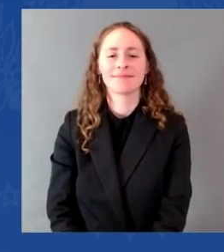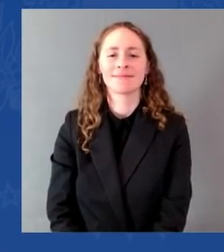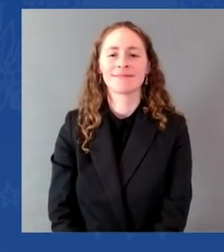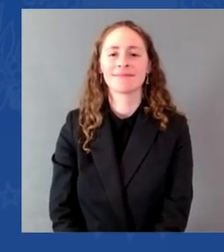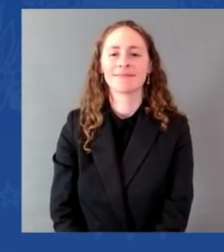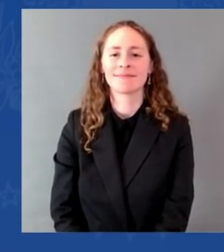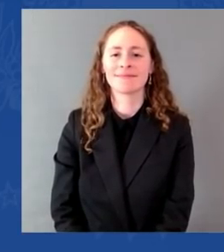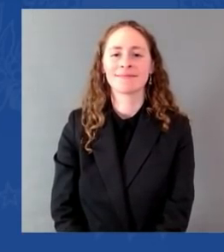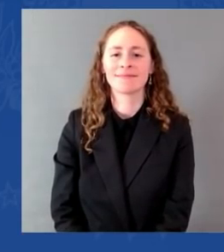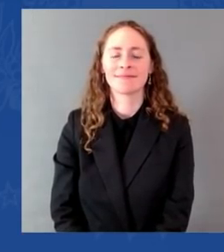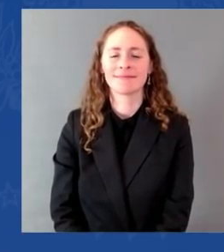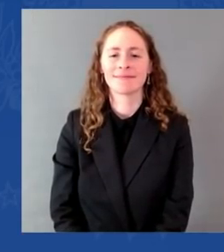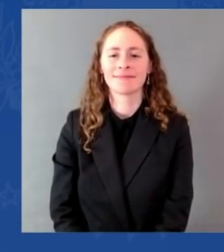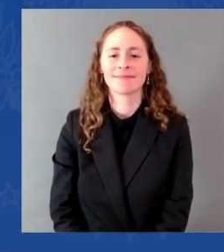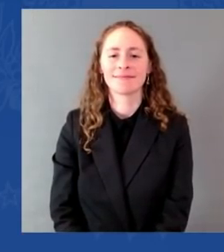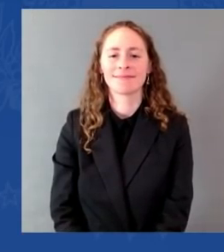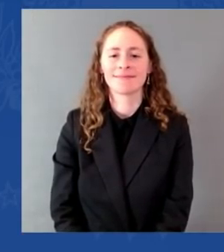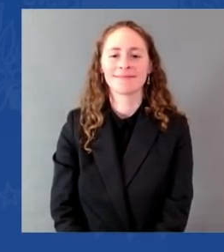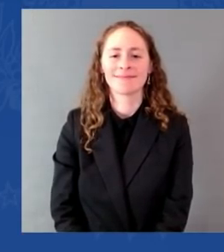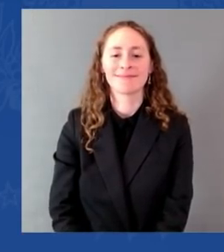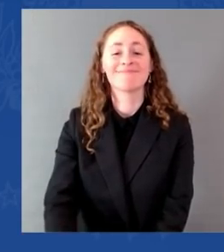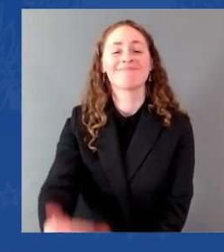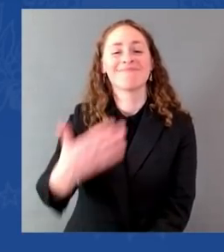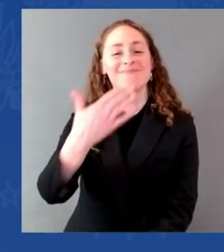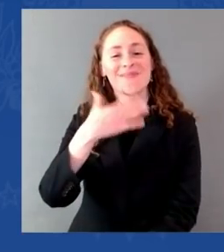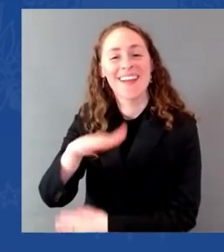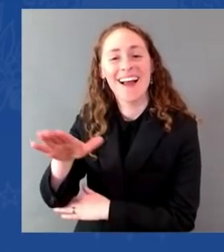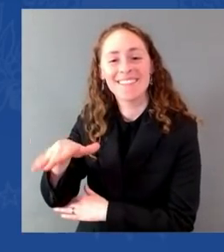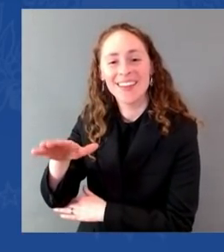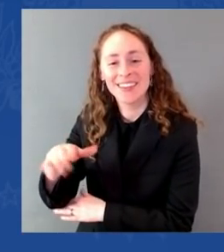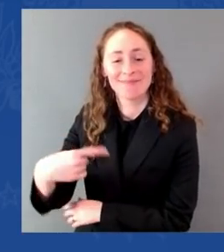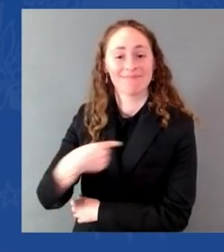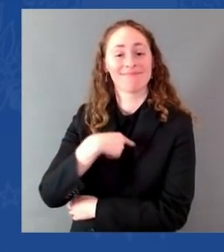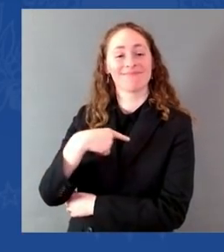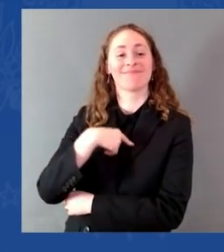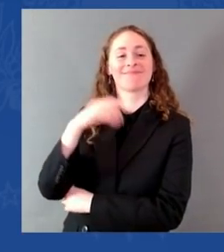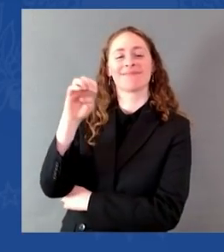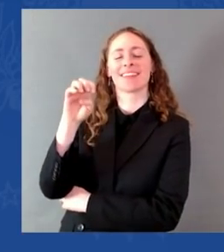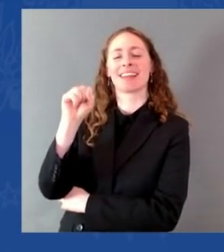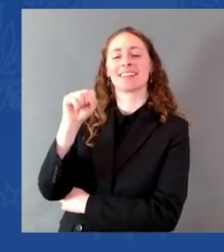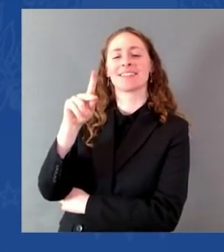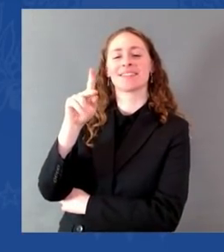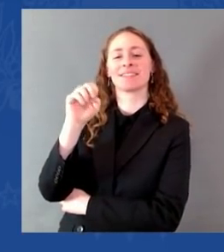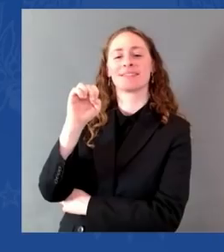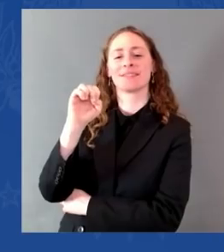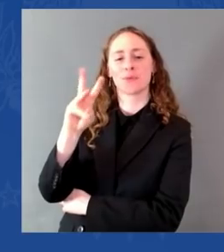Male Speaker: Good afternoon, I'm Jackson, a proud member of ATU 1287 here in Kansas City.